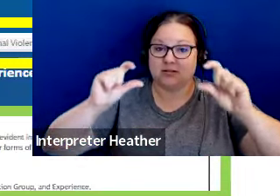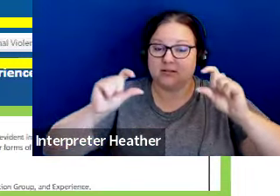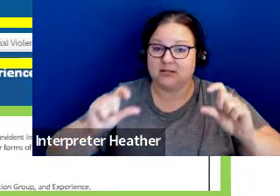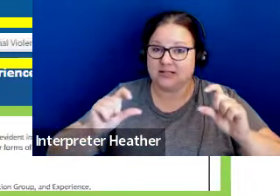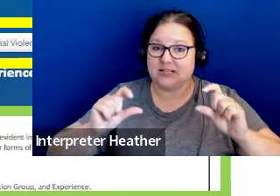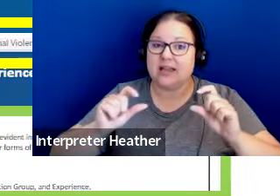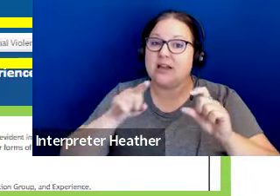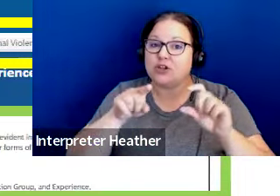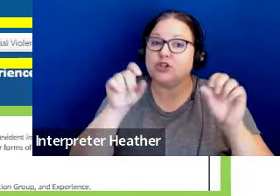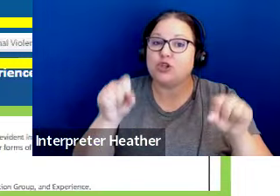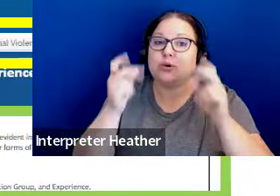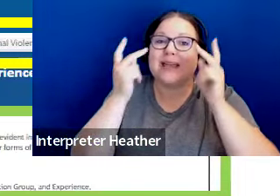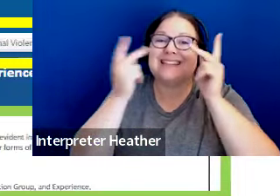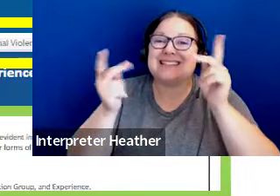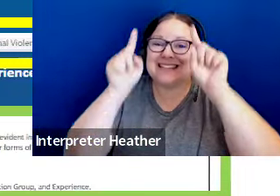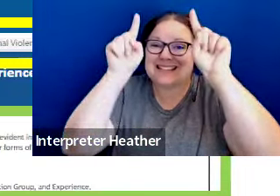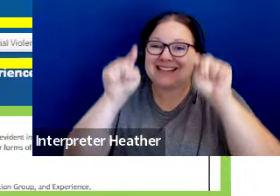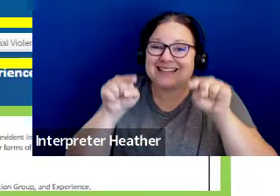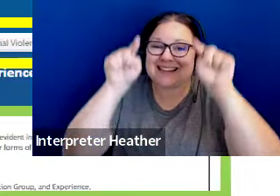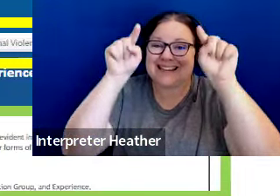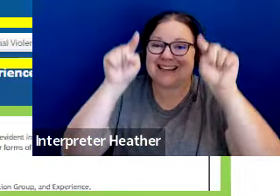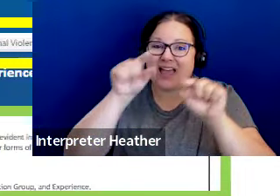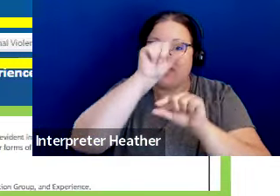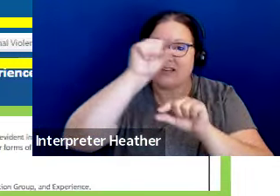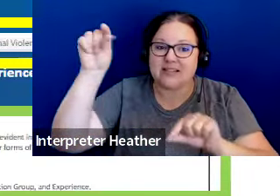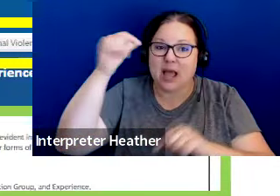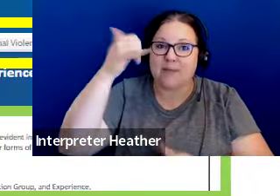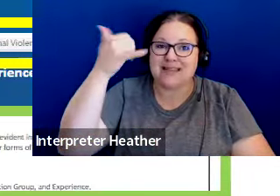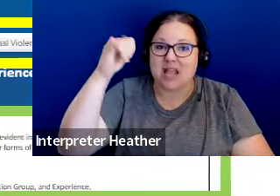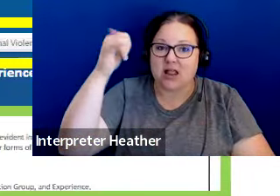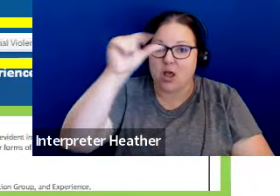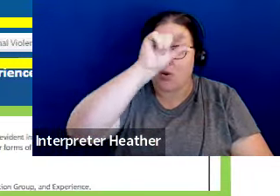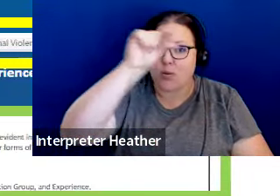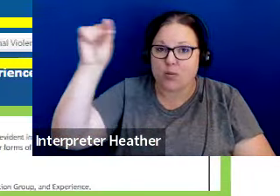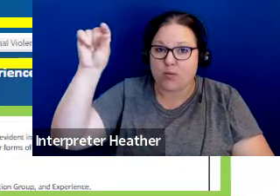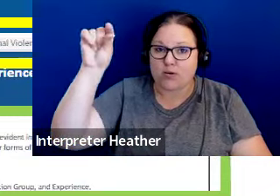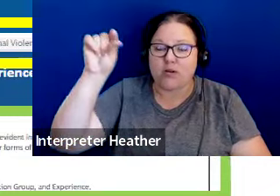navigate through the tabs at the top, which you can see in yellow. There is another description